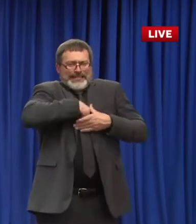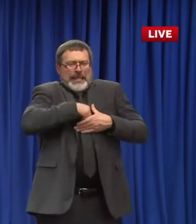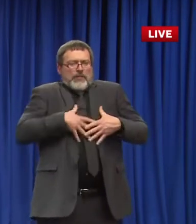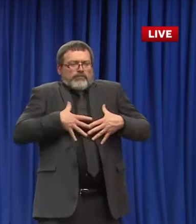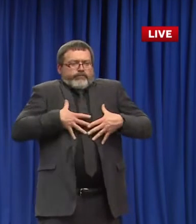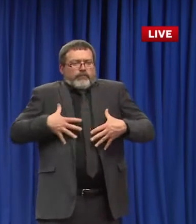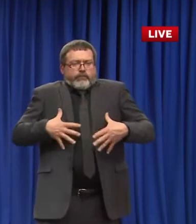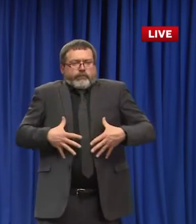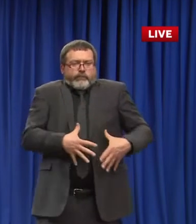SYSTEMIC INFLAMMATION, RIGHT?